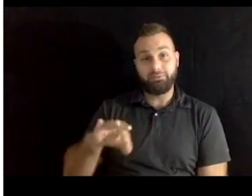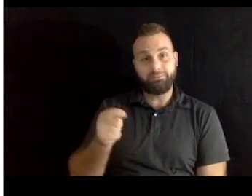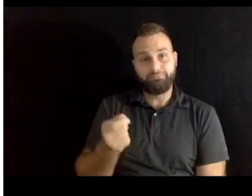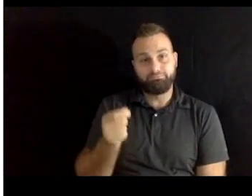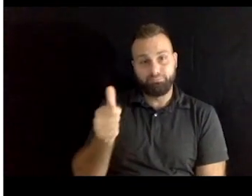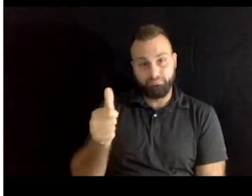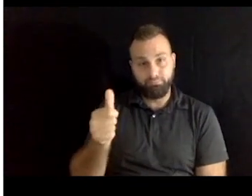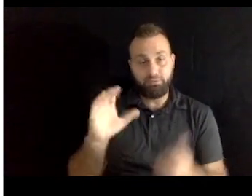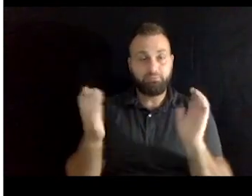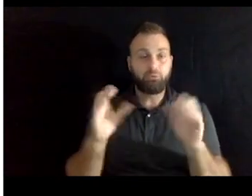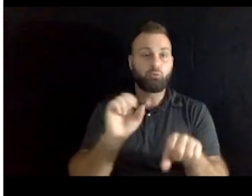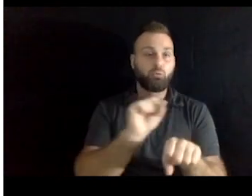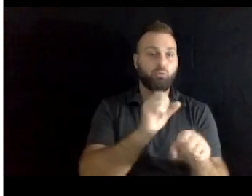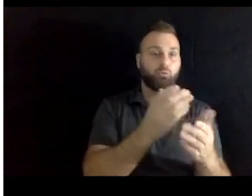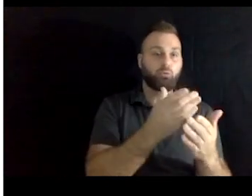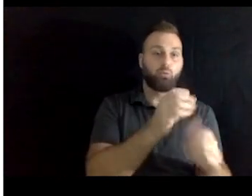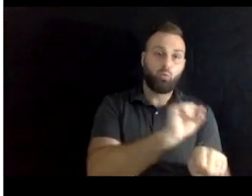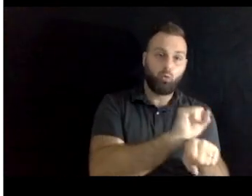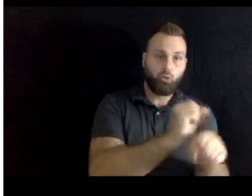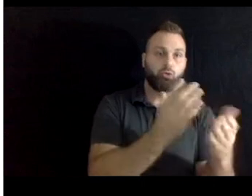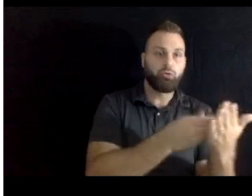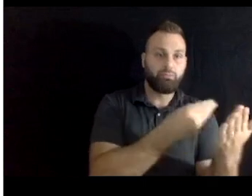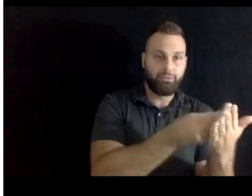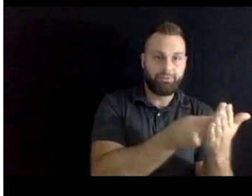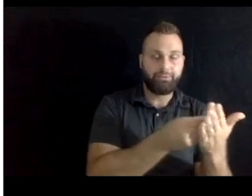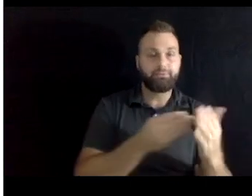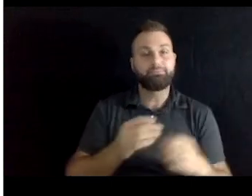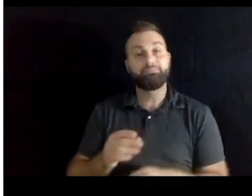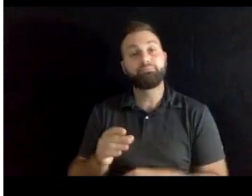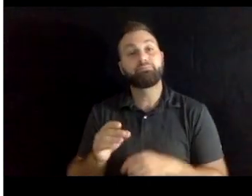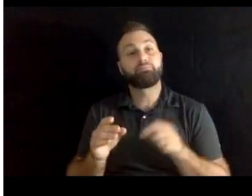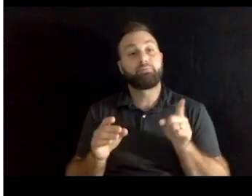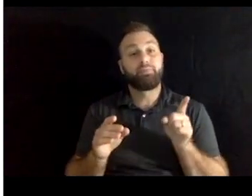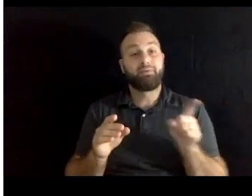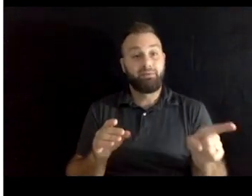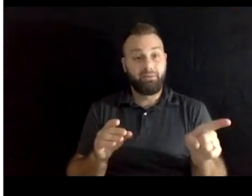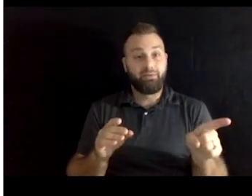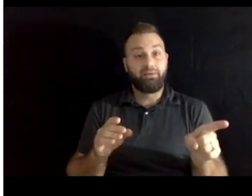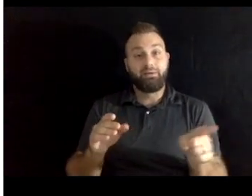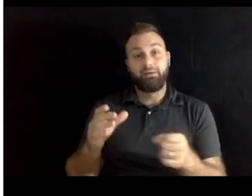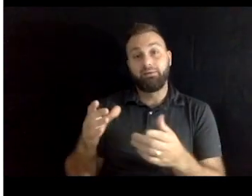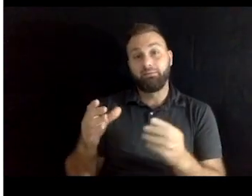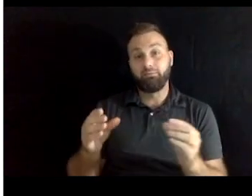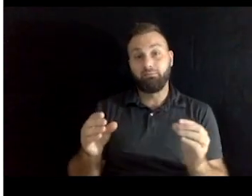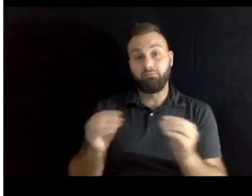benefits, so you're going to get more income on average, and you're going to get more benefits